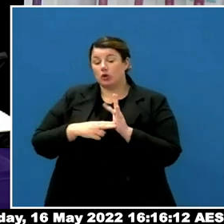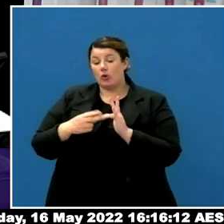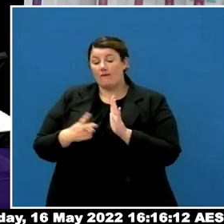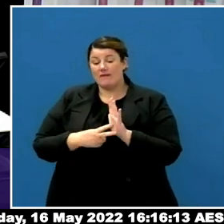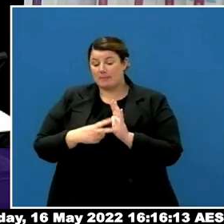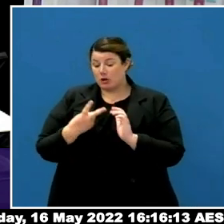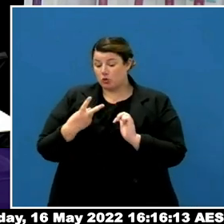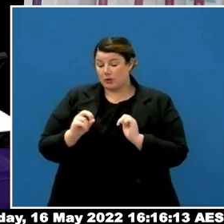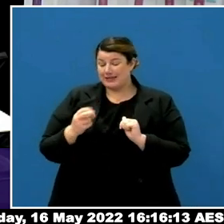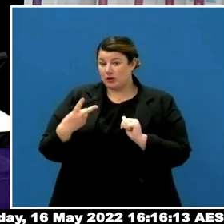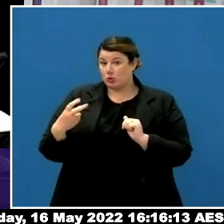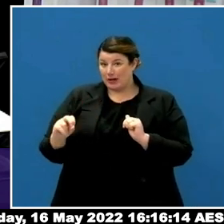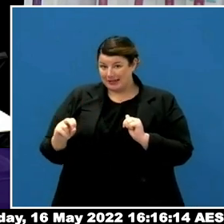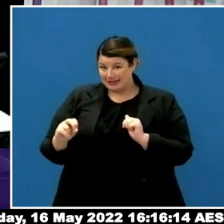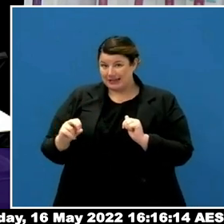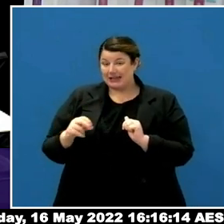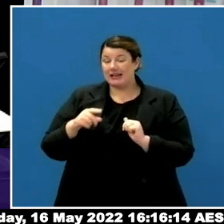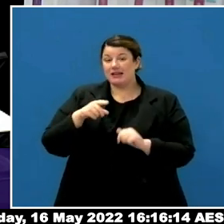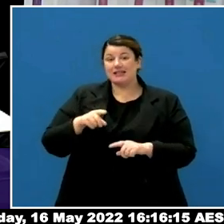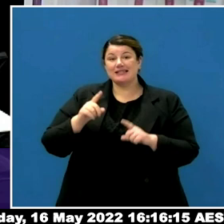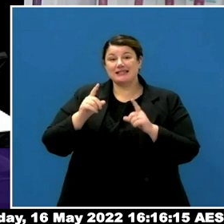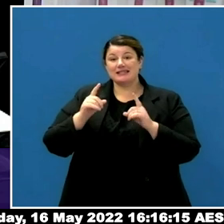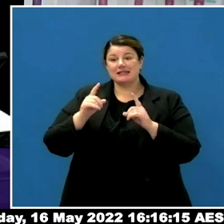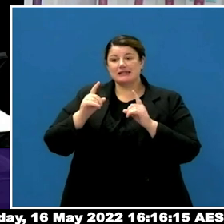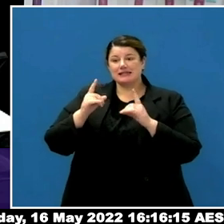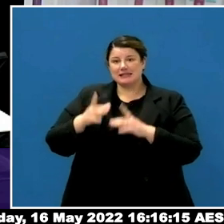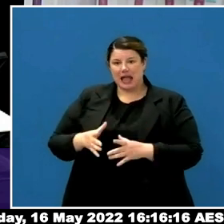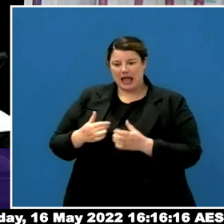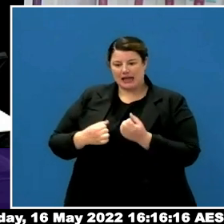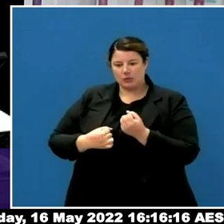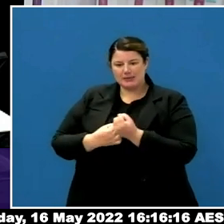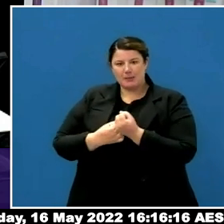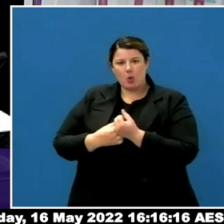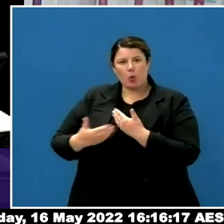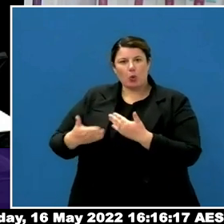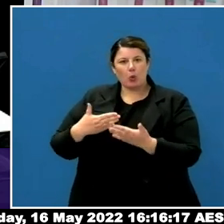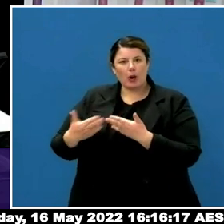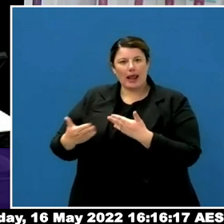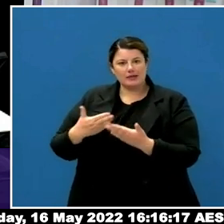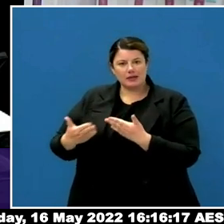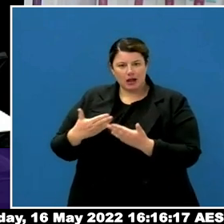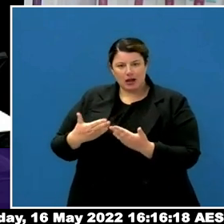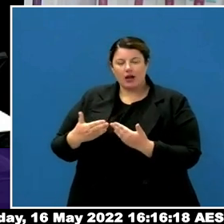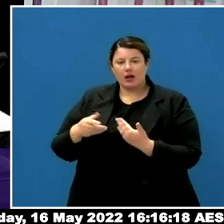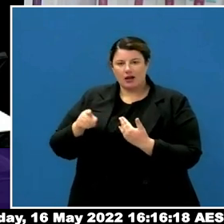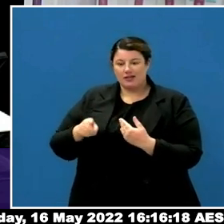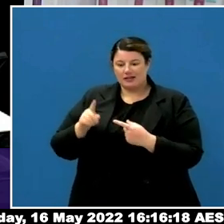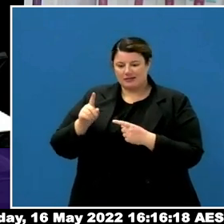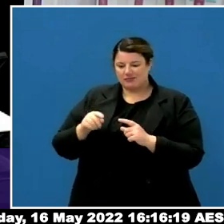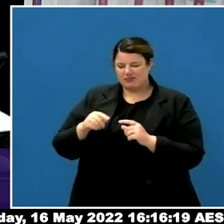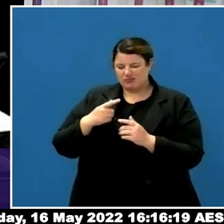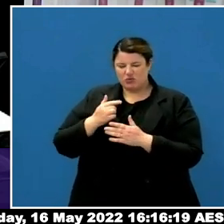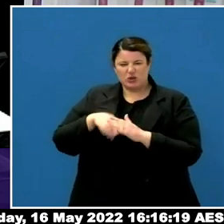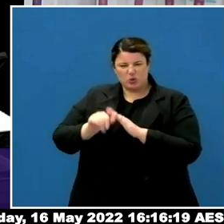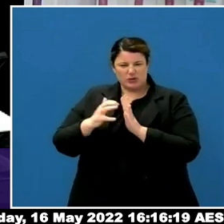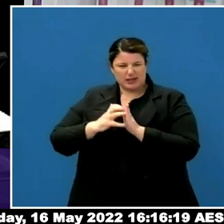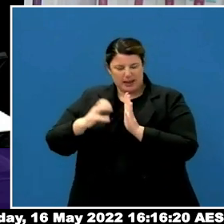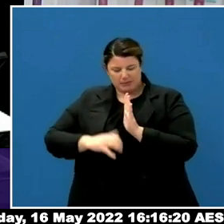introduced to a Support Coordinator. You refer to this at paragraph 85. Again, what prompted that change?